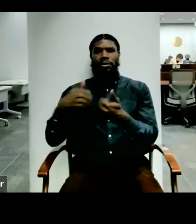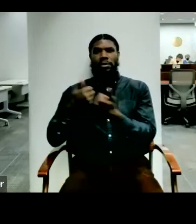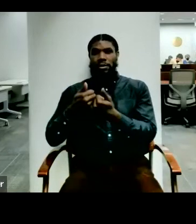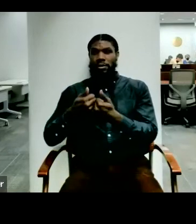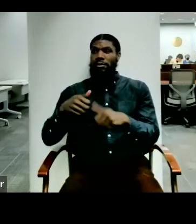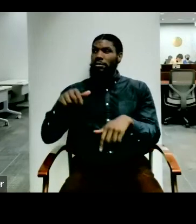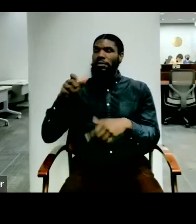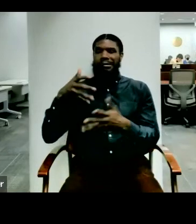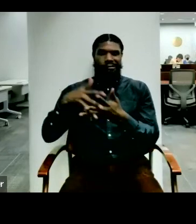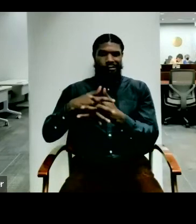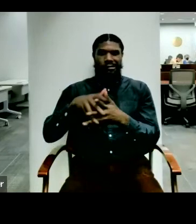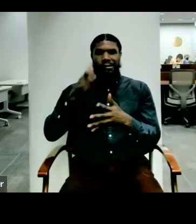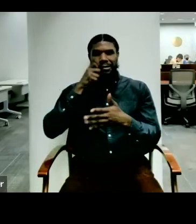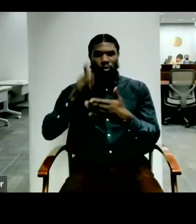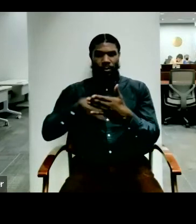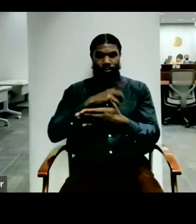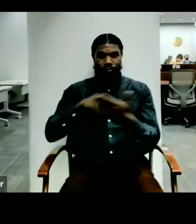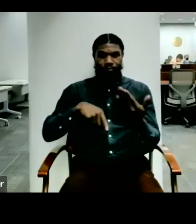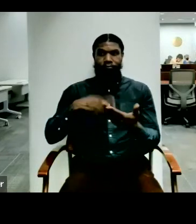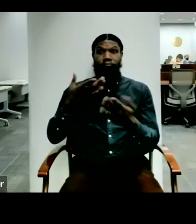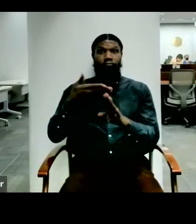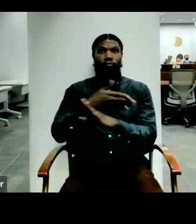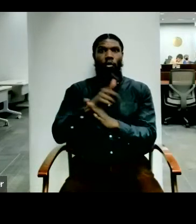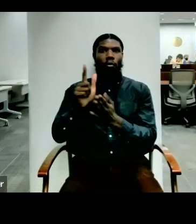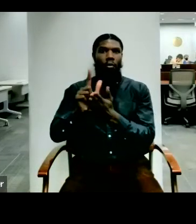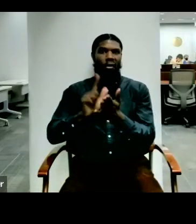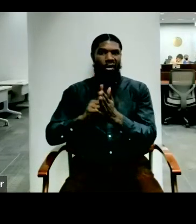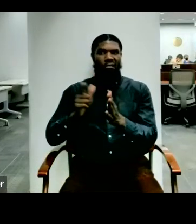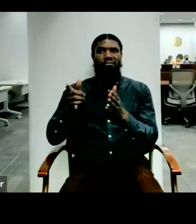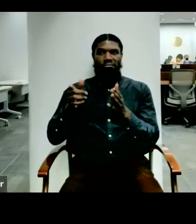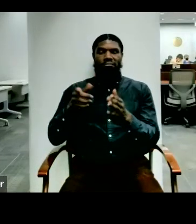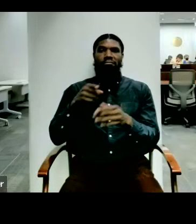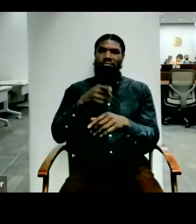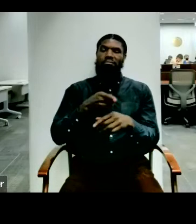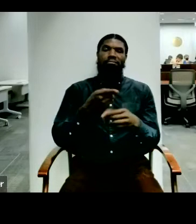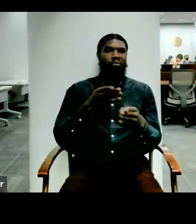Prior to practicing law Mr. Williams spent over a decade as a Union organizer